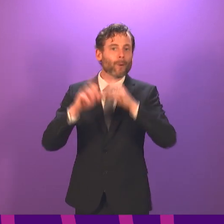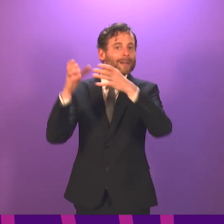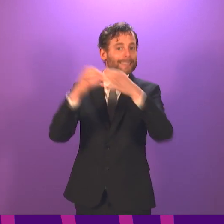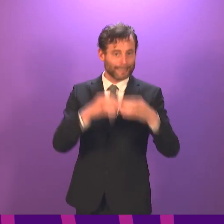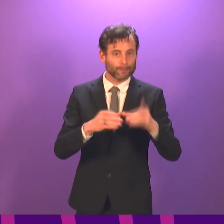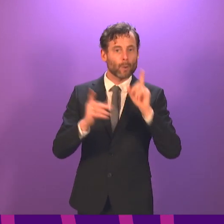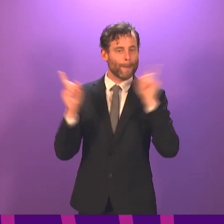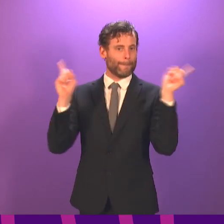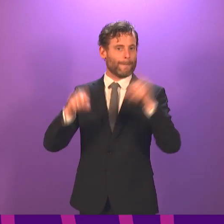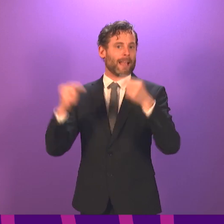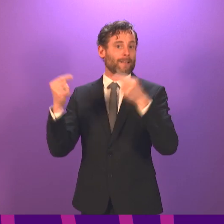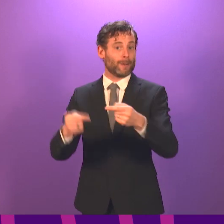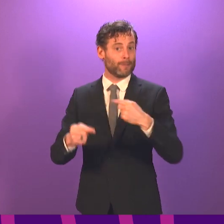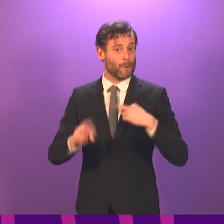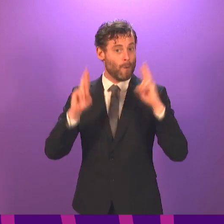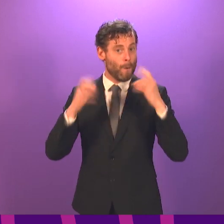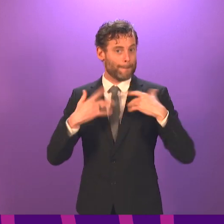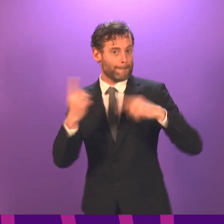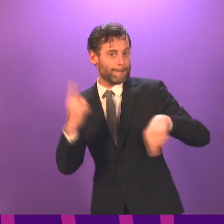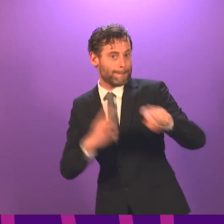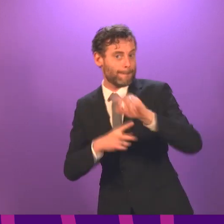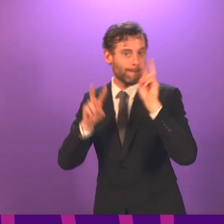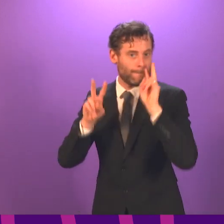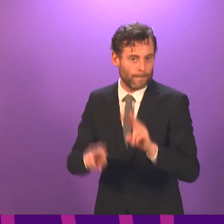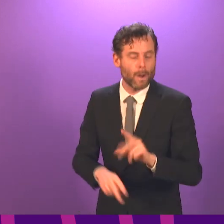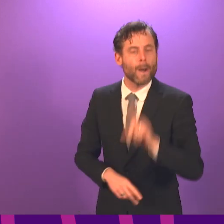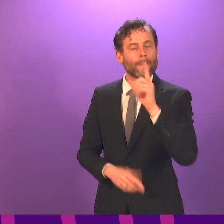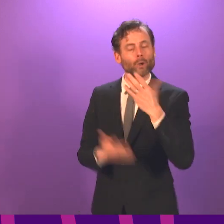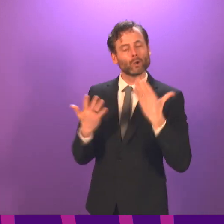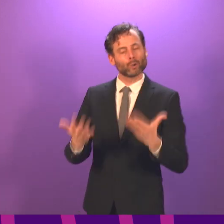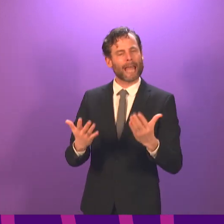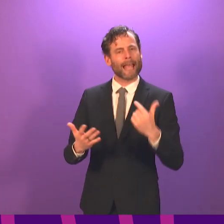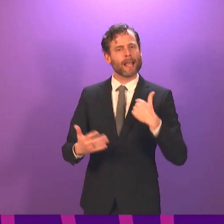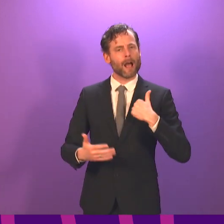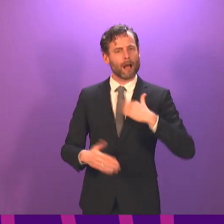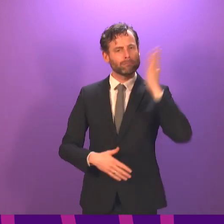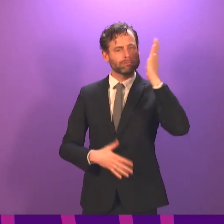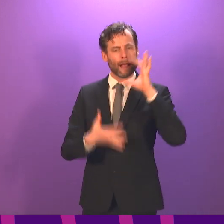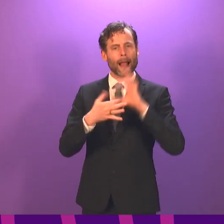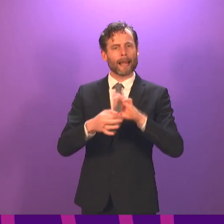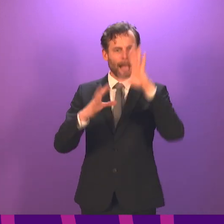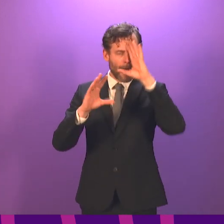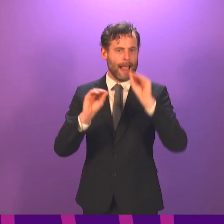fans across the country. However, the focus of my statement today is education. In particular, I will update Parliament